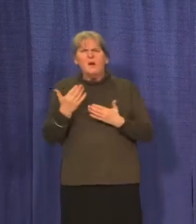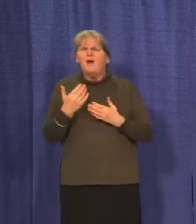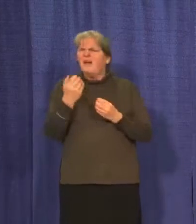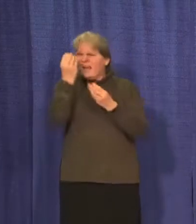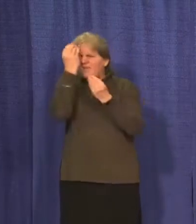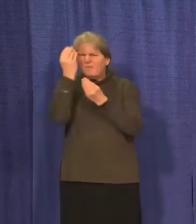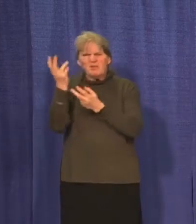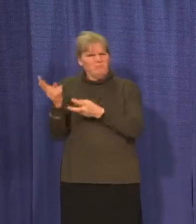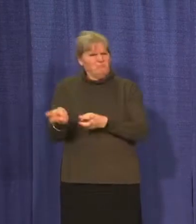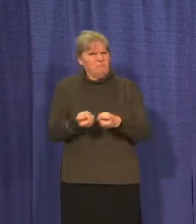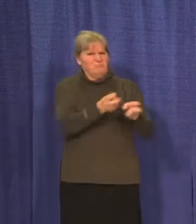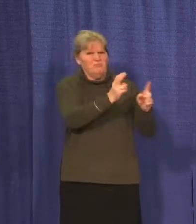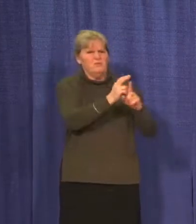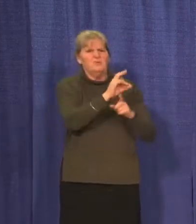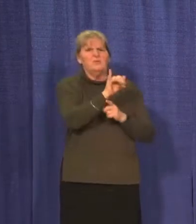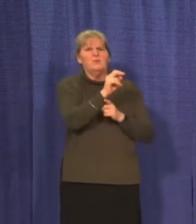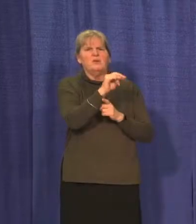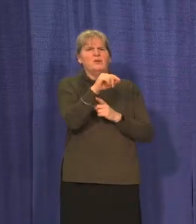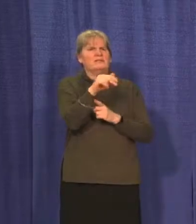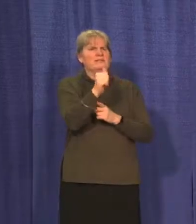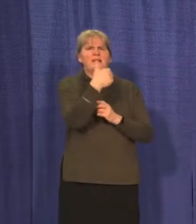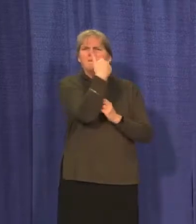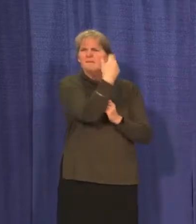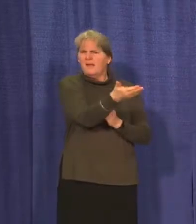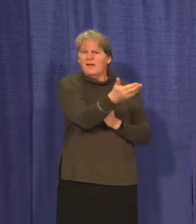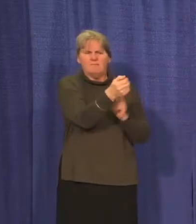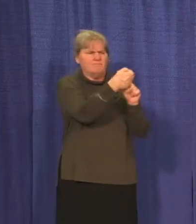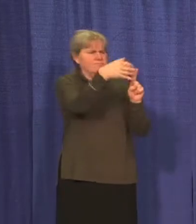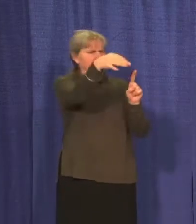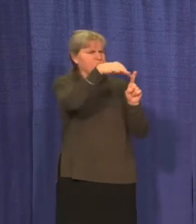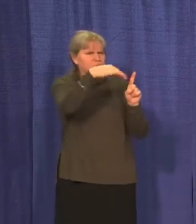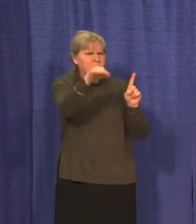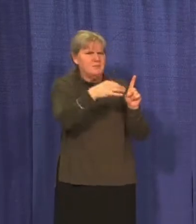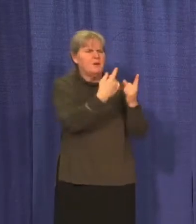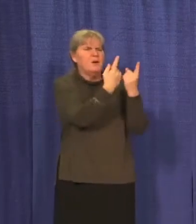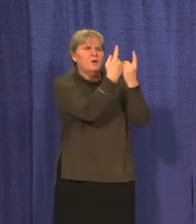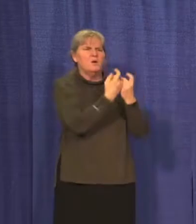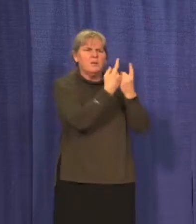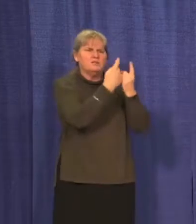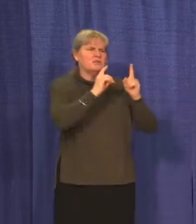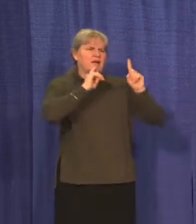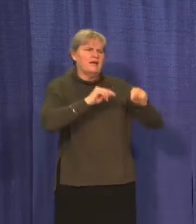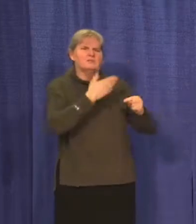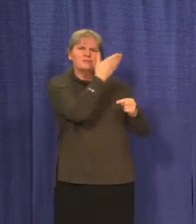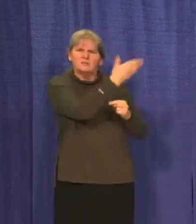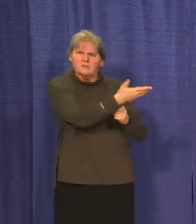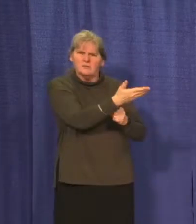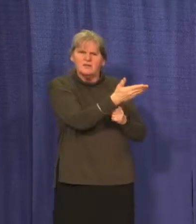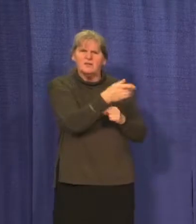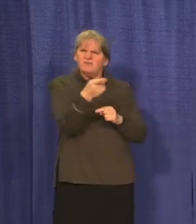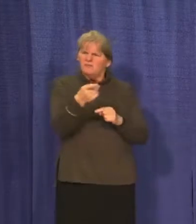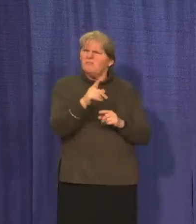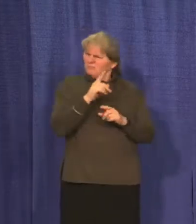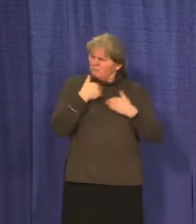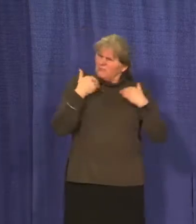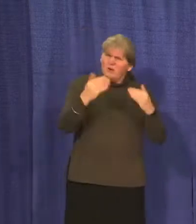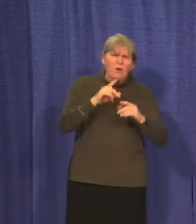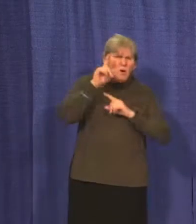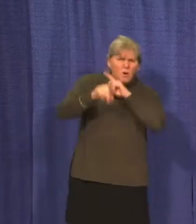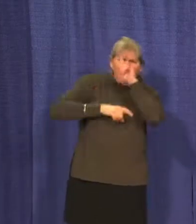We have posted information on the website, and you will now see a list of questions and answers. Ask questions.